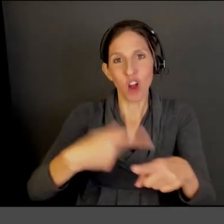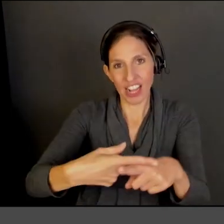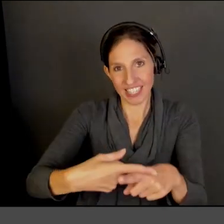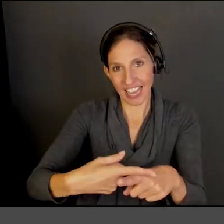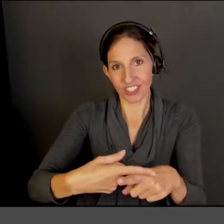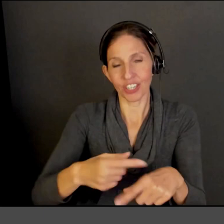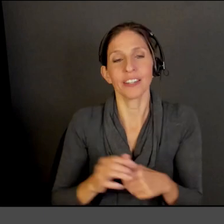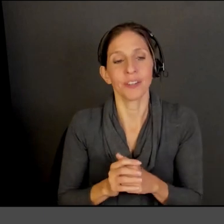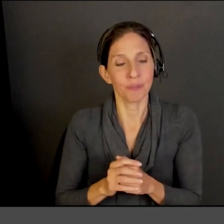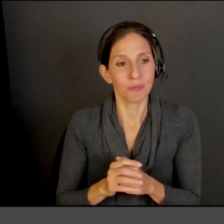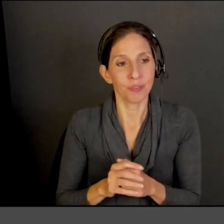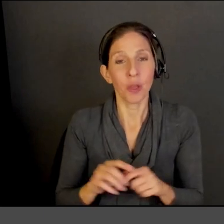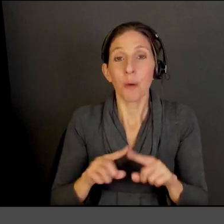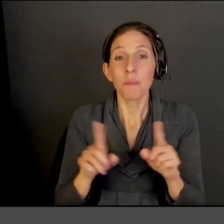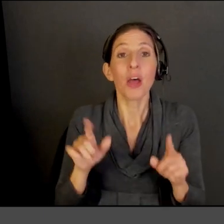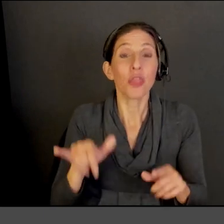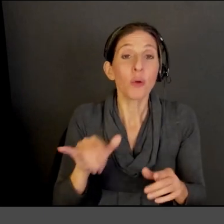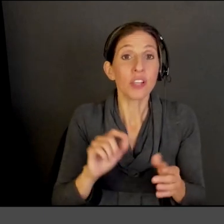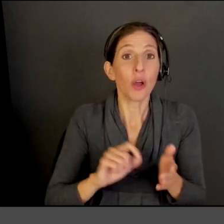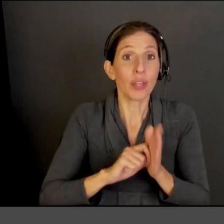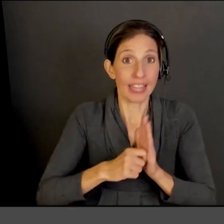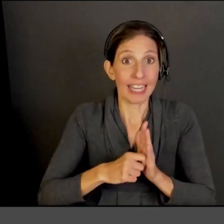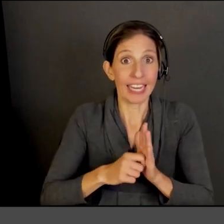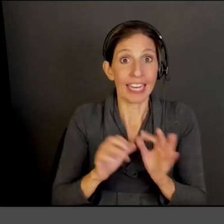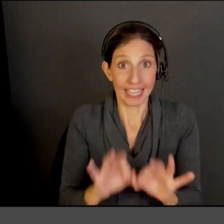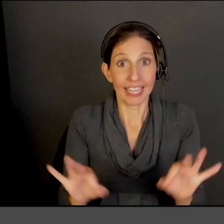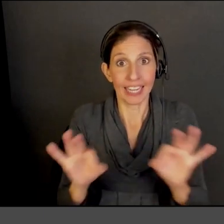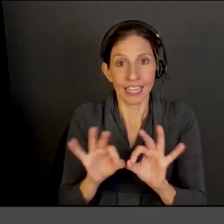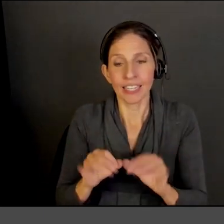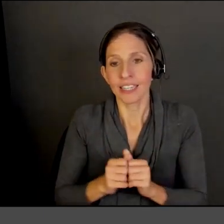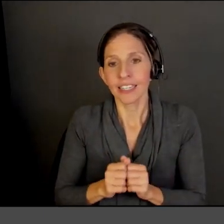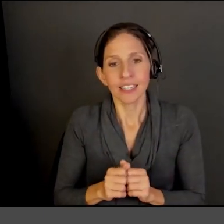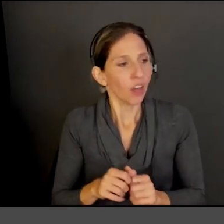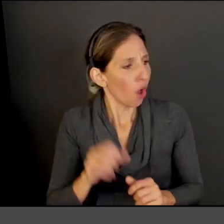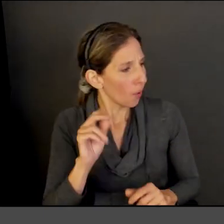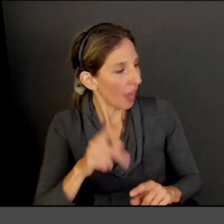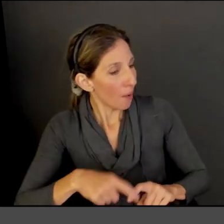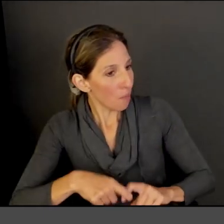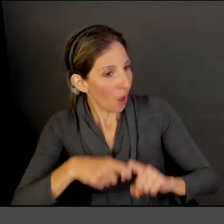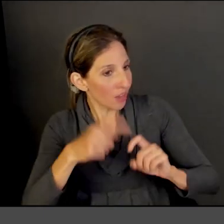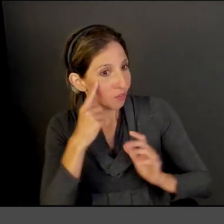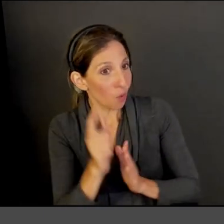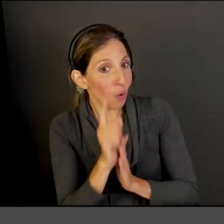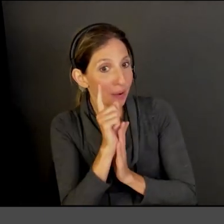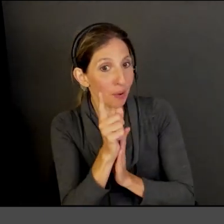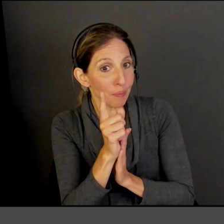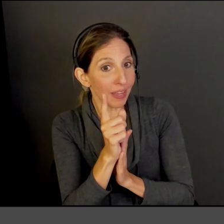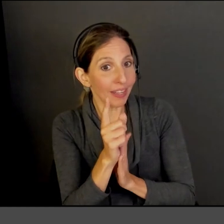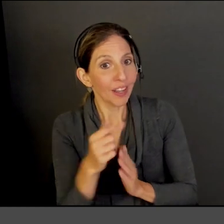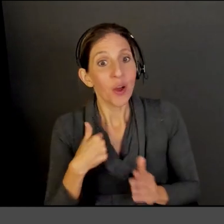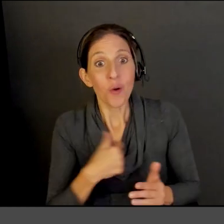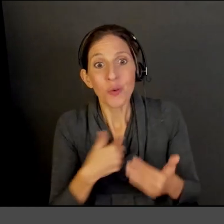AND LET ME PAUSE JUST FOR A MINUTE BECAUSE I WANT TO TURN WE HAVE SO MANY QUESTIONS FROM THE AUDIENCE.